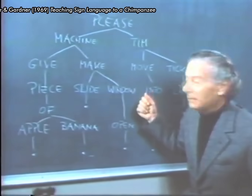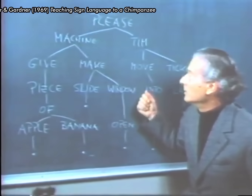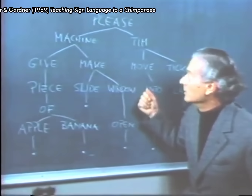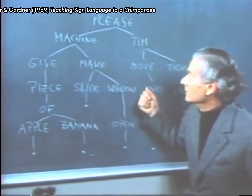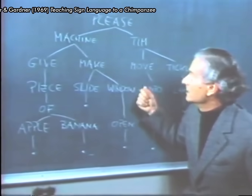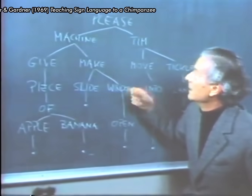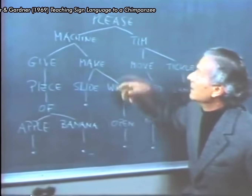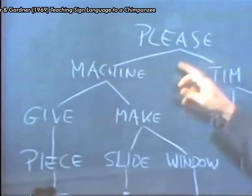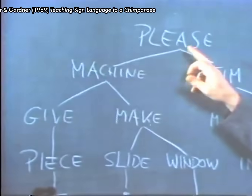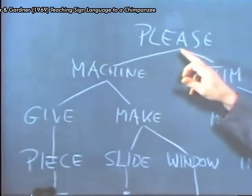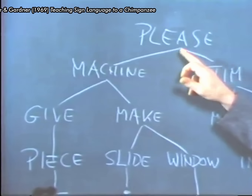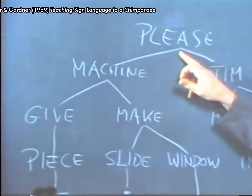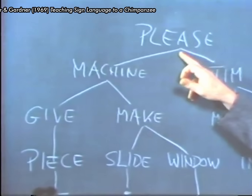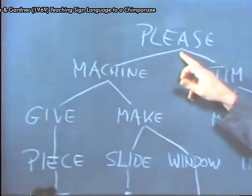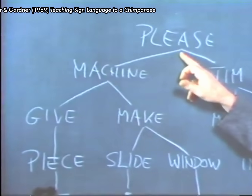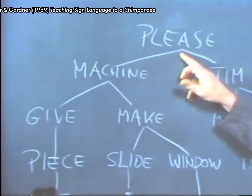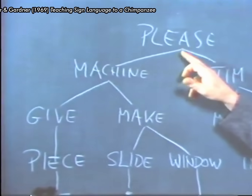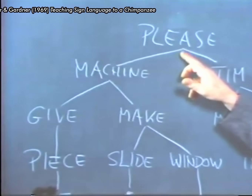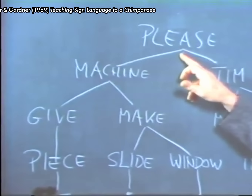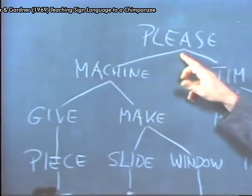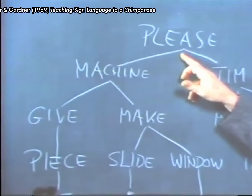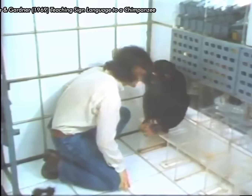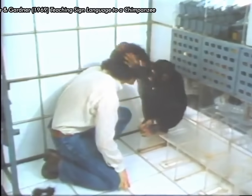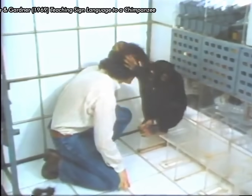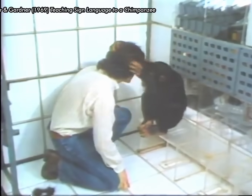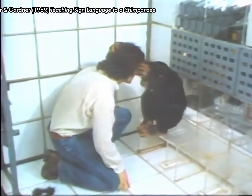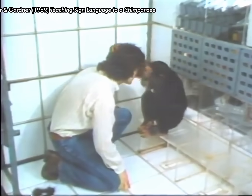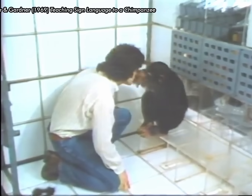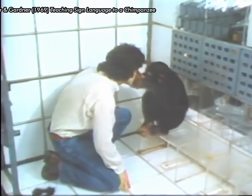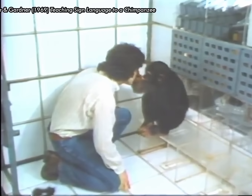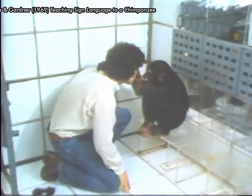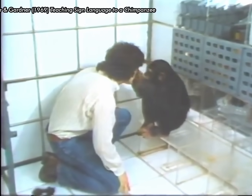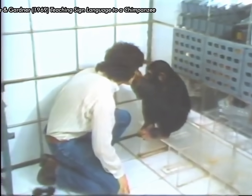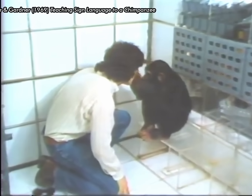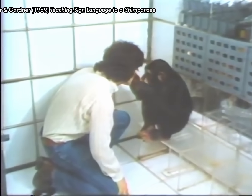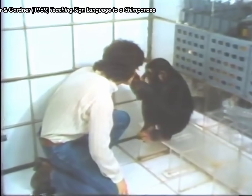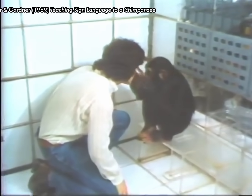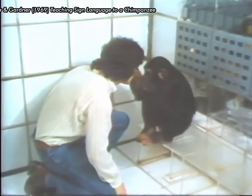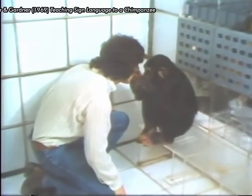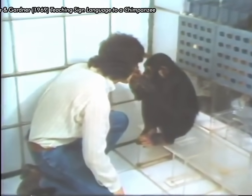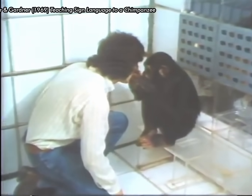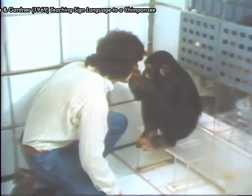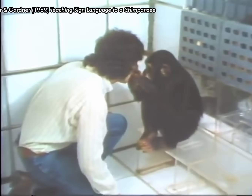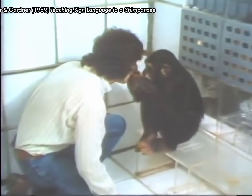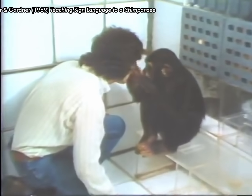They managed to teach her a vocabulary of about 132 signs. And one day Washoe does something very interesting.